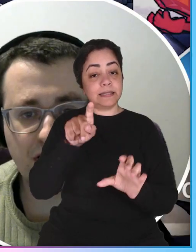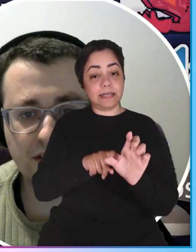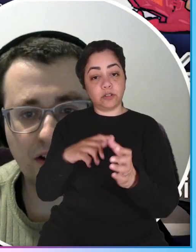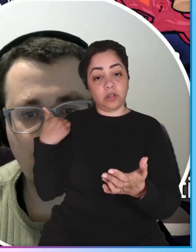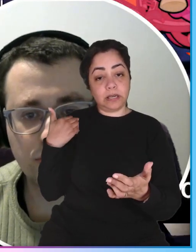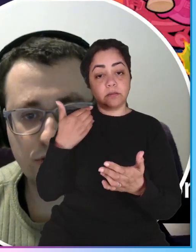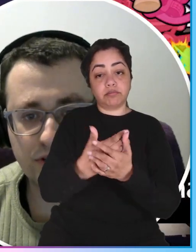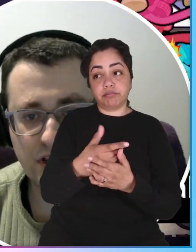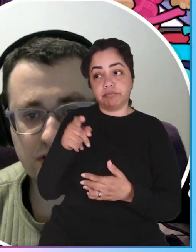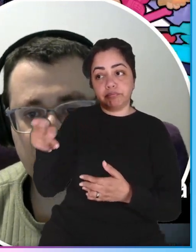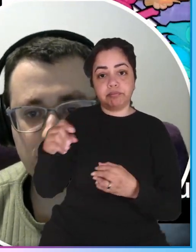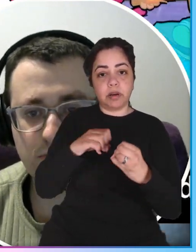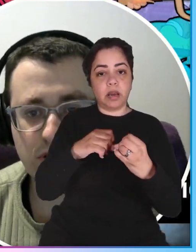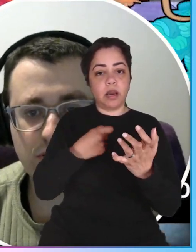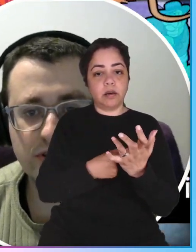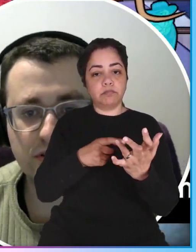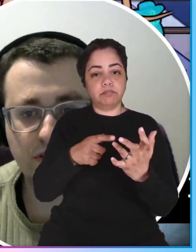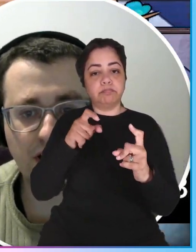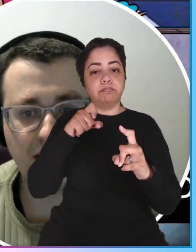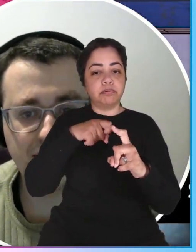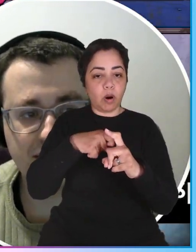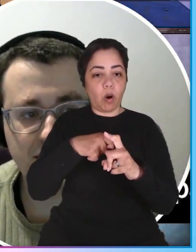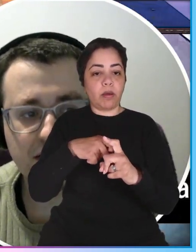and audio descriptions were added.